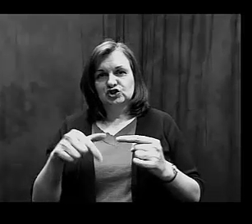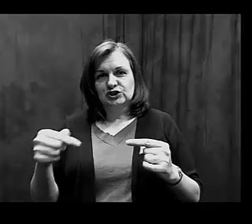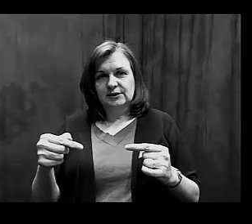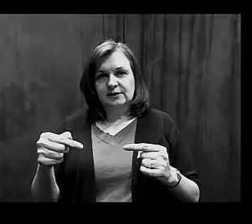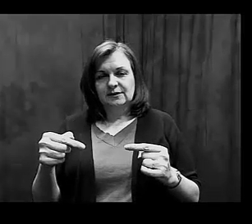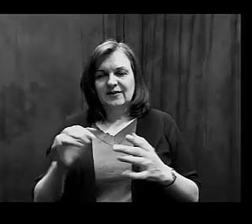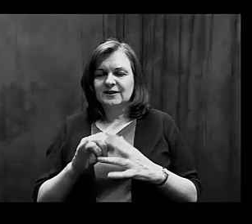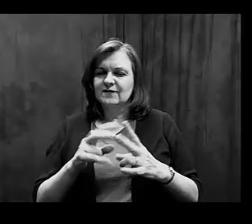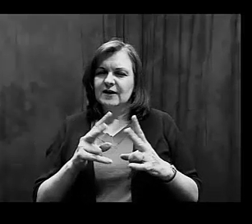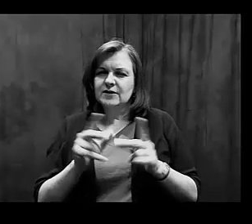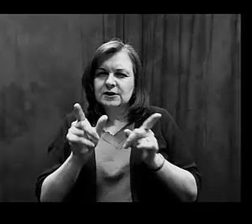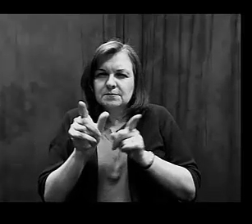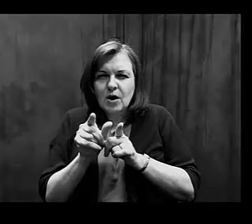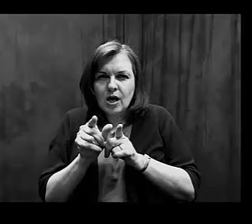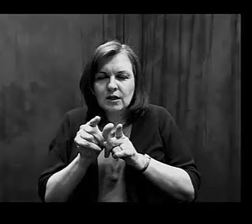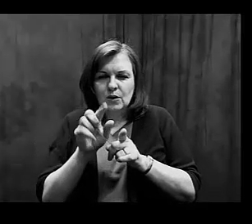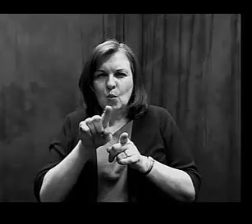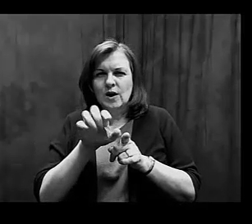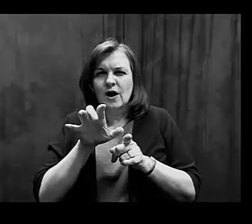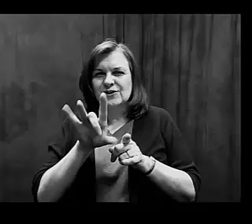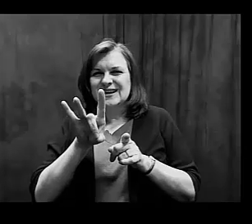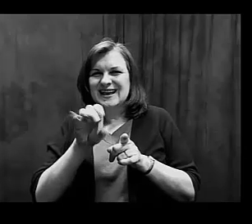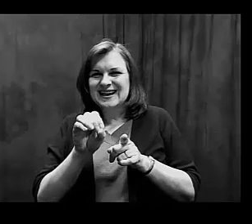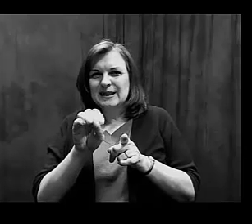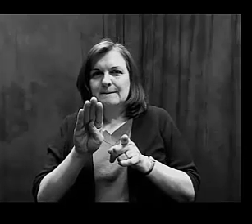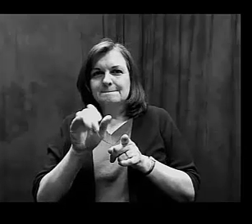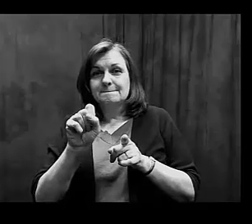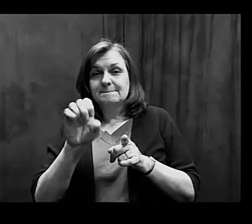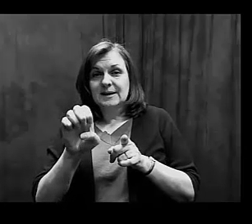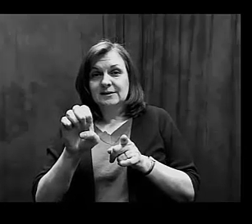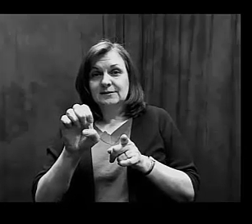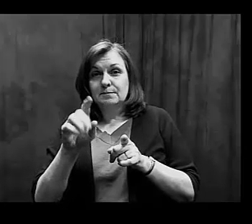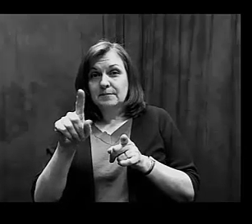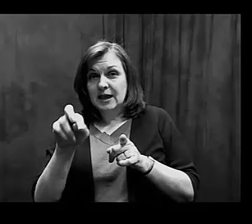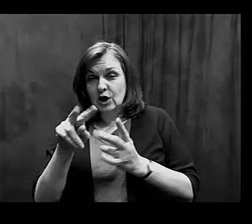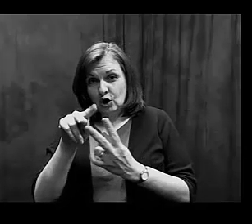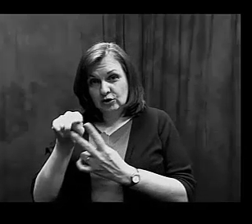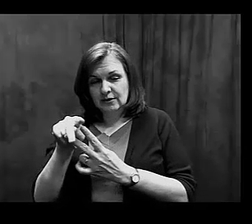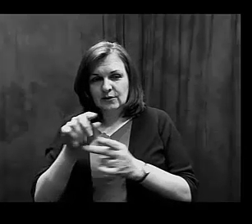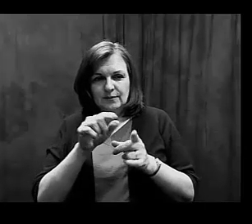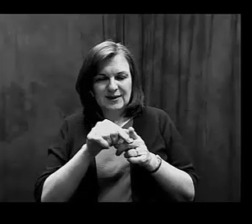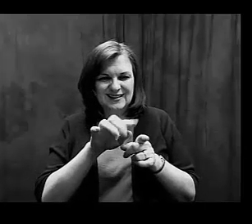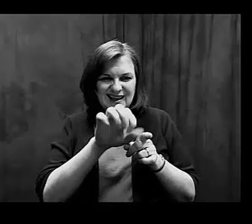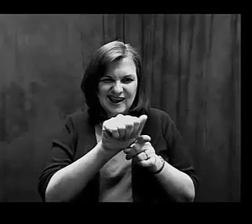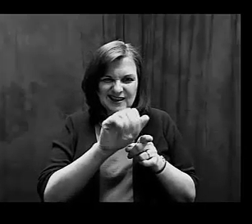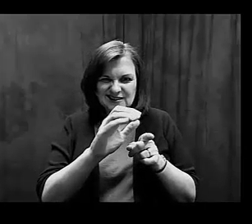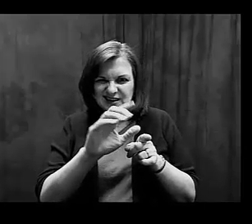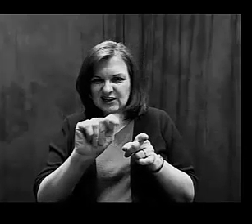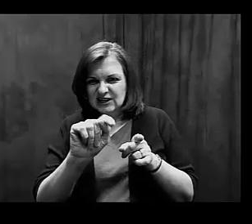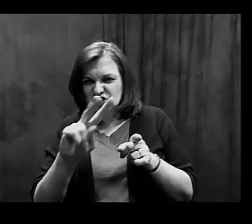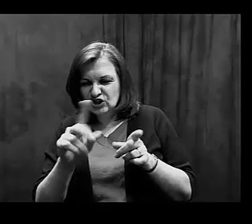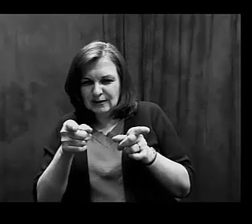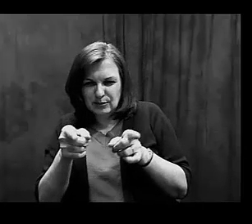very small 180 based pair - that's it - that means you have A C T G but only 180 of them